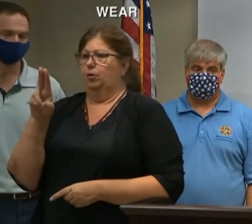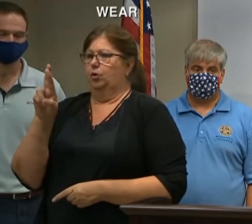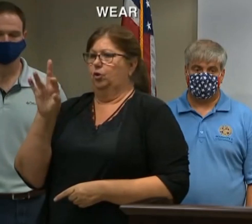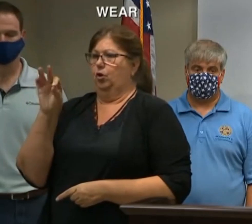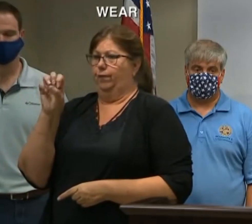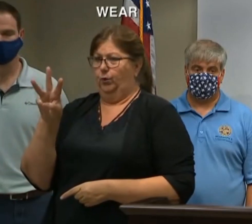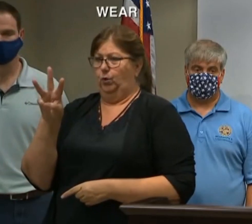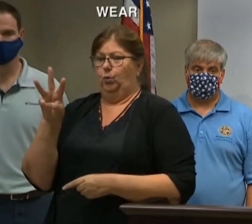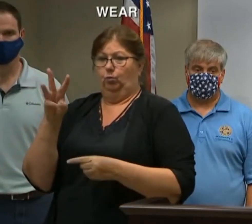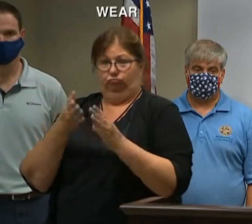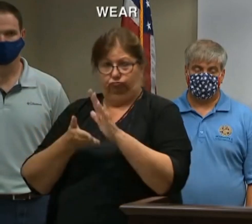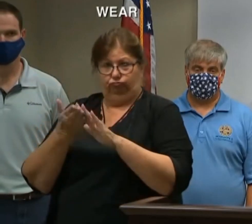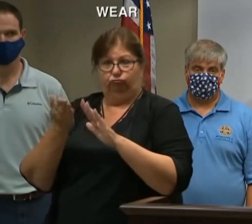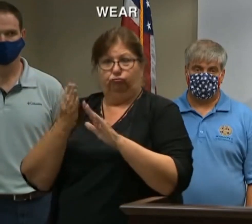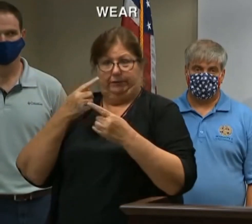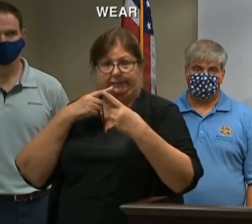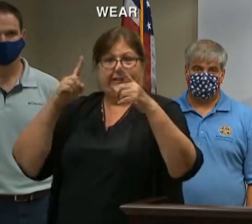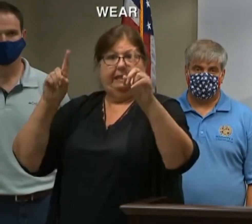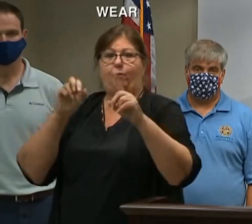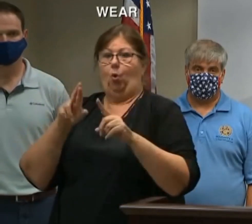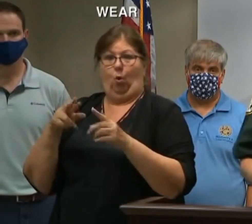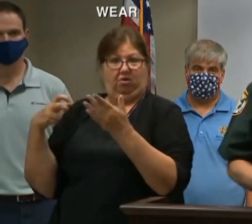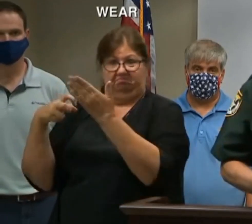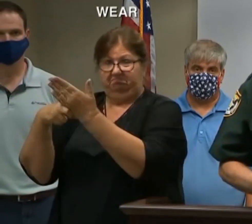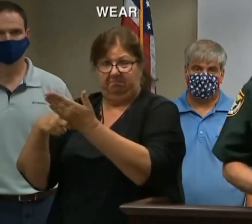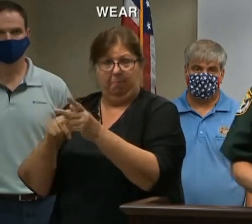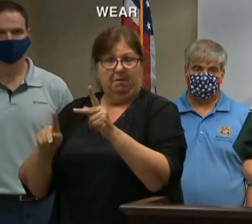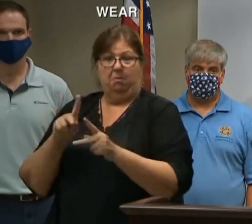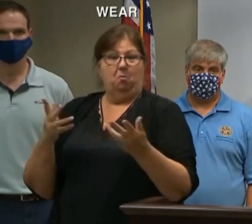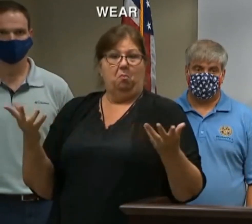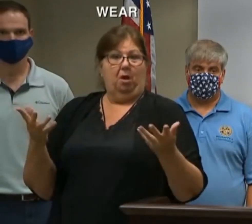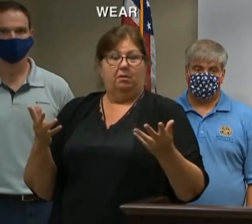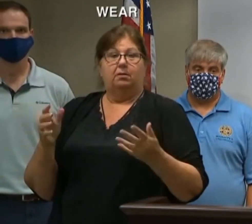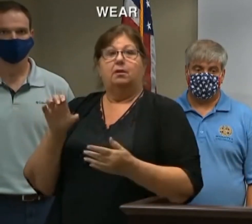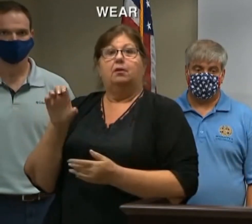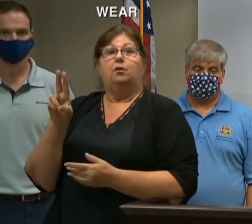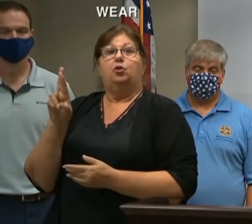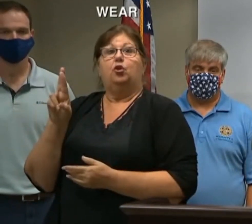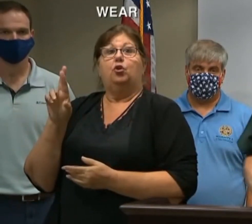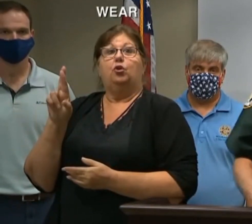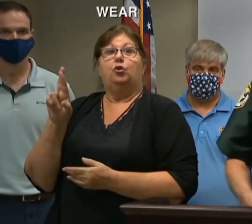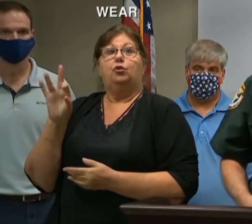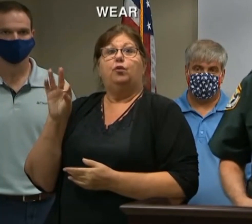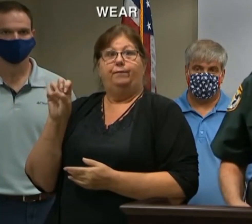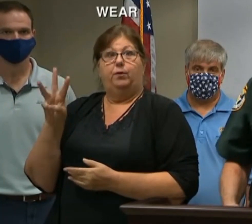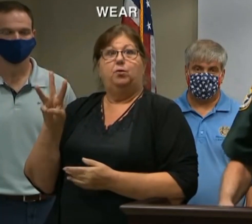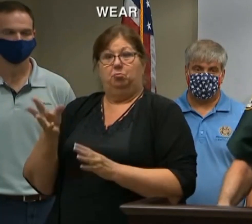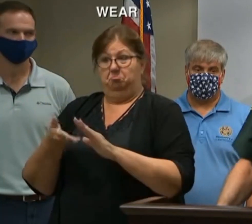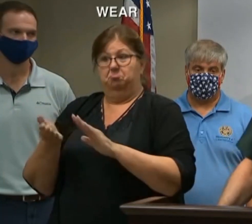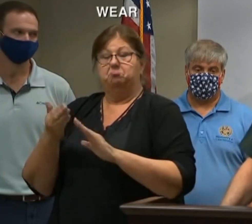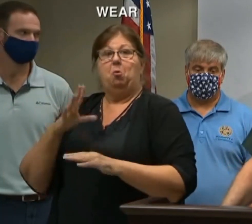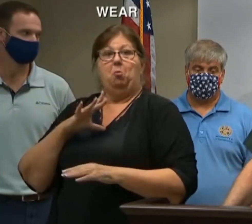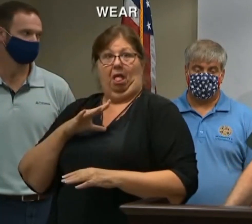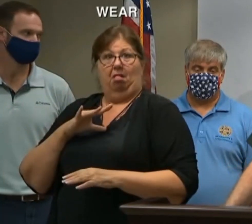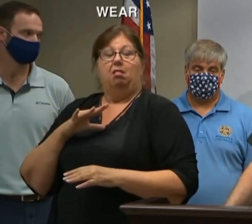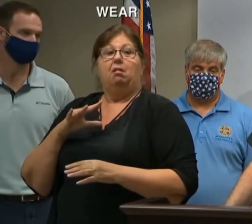working out and have you guys had the issue on these citations we've uh curfew's working well uh we just run the data today we've had almost